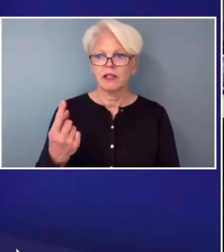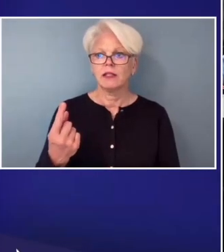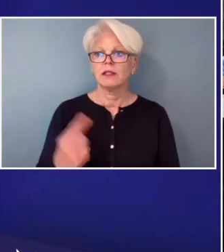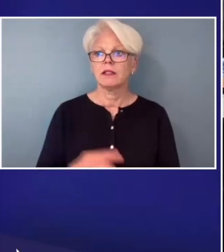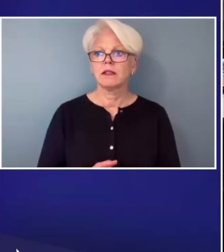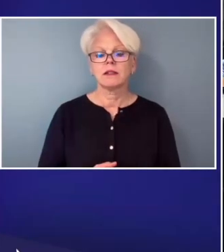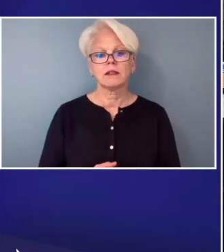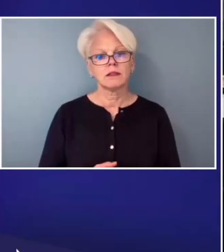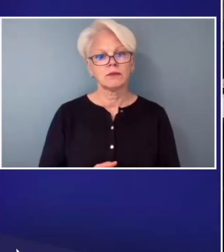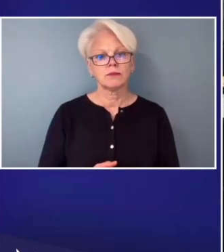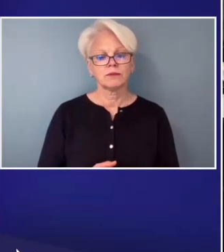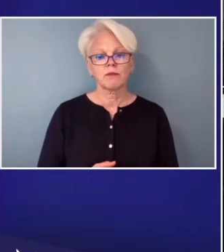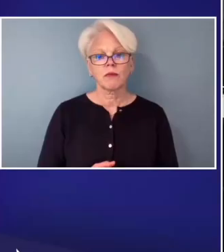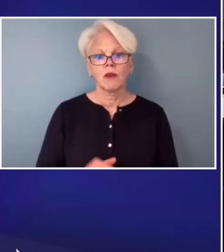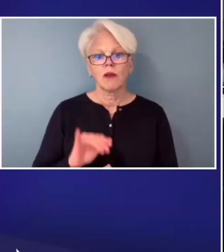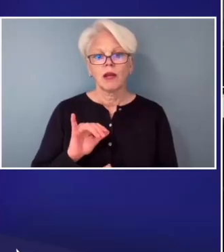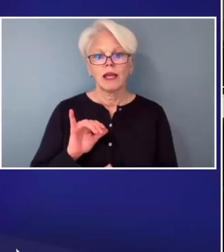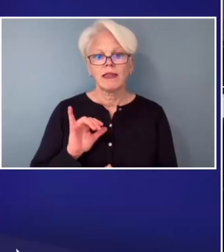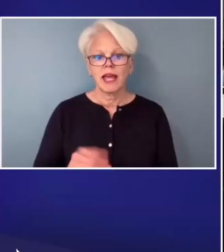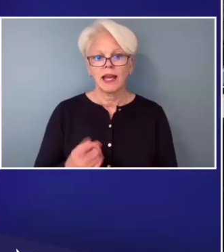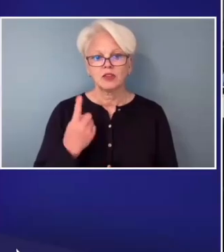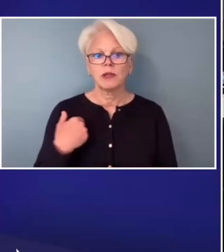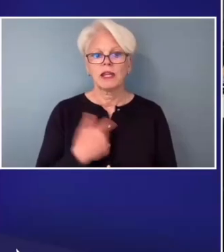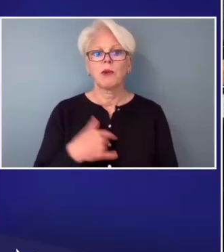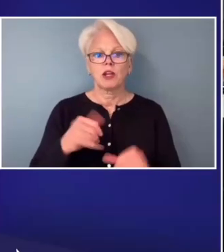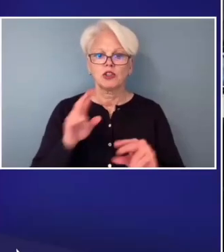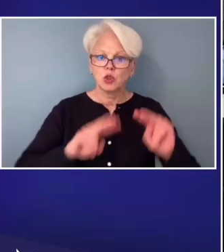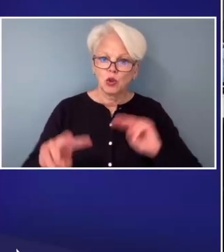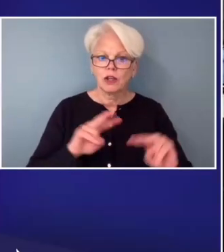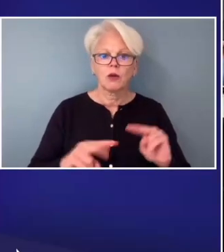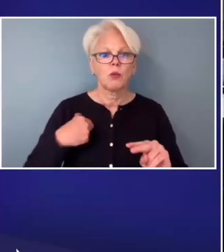Um, that is one that we are still looking at. We have not rejected that one.